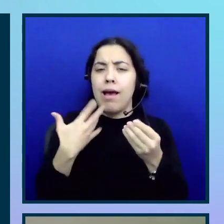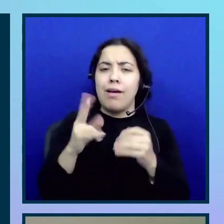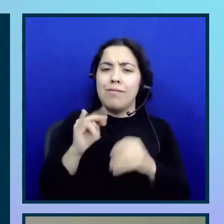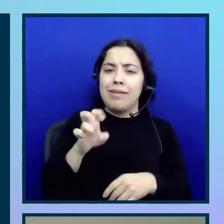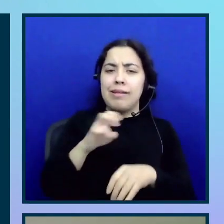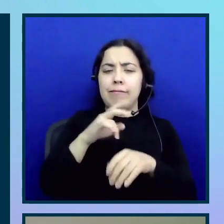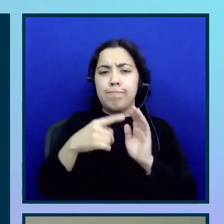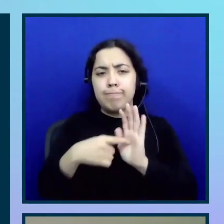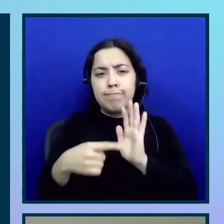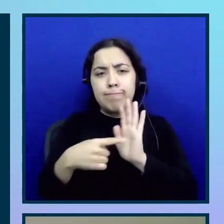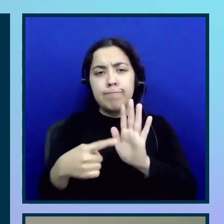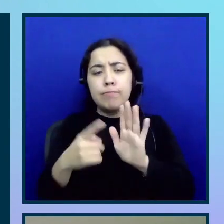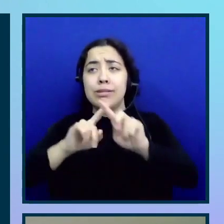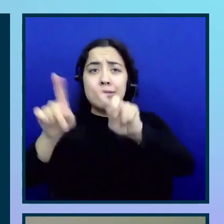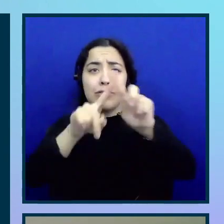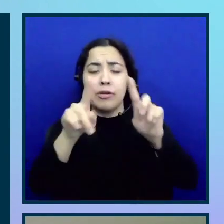web examples for grid.